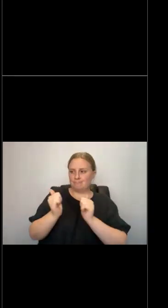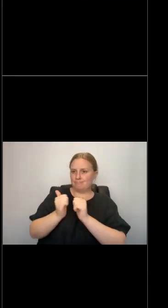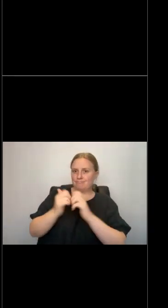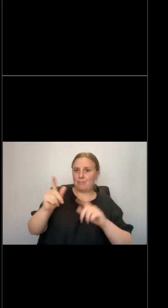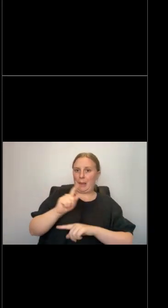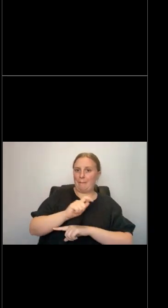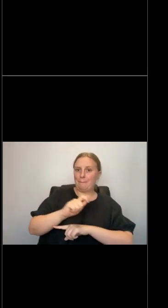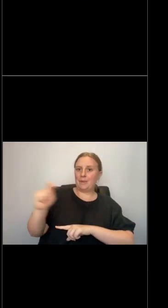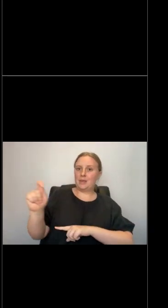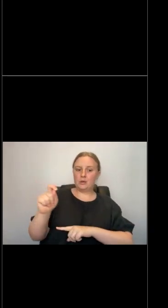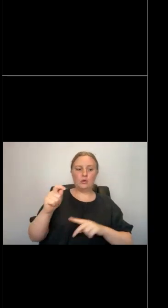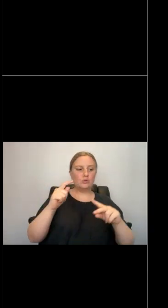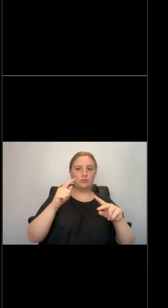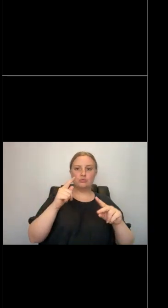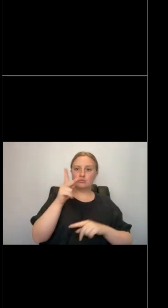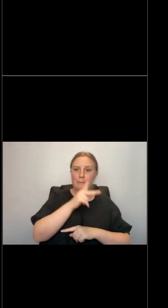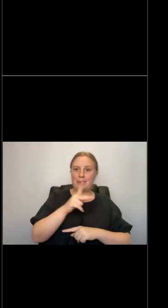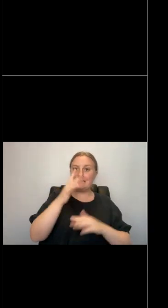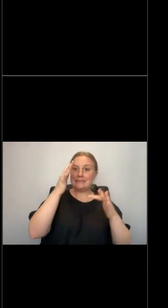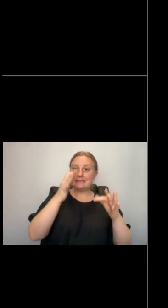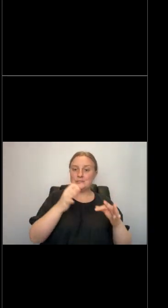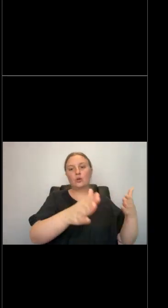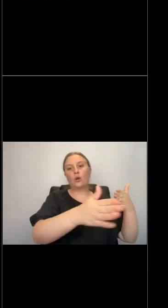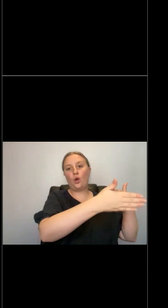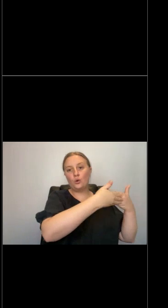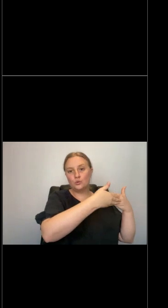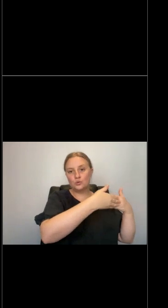It really just speaks for itself and it really does